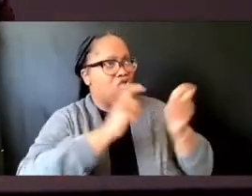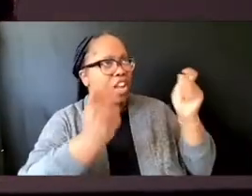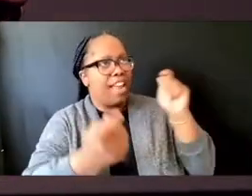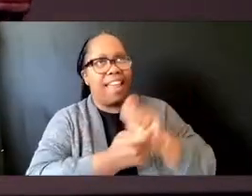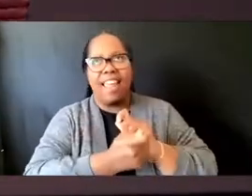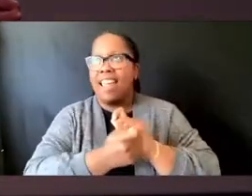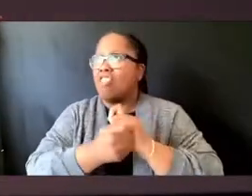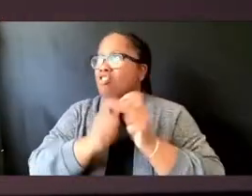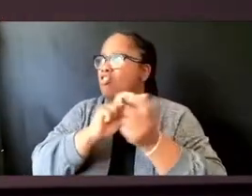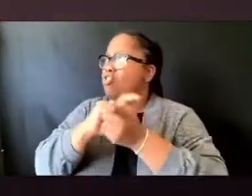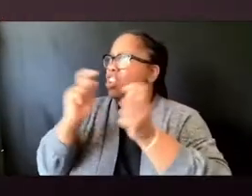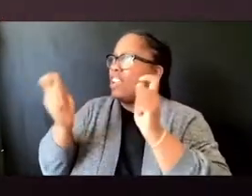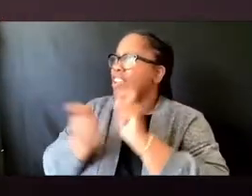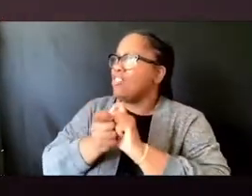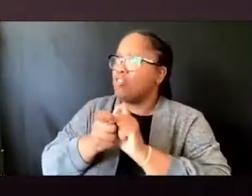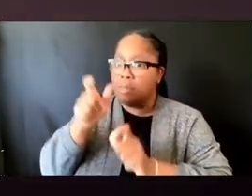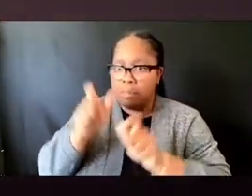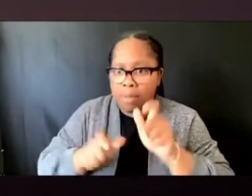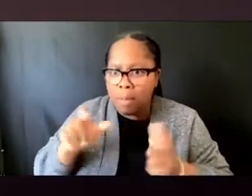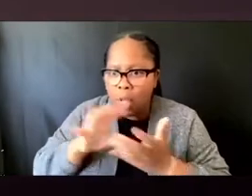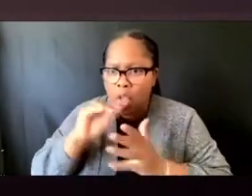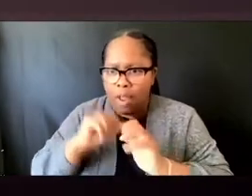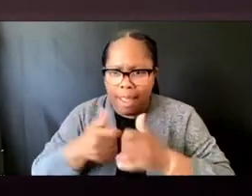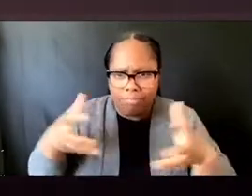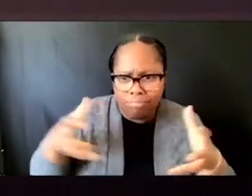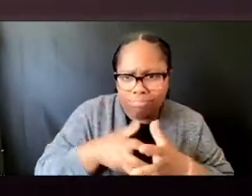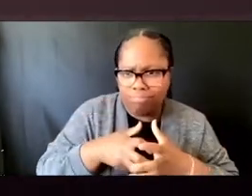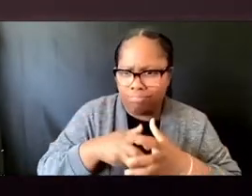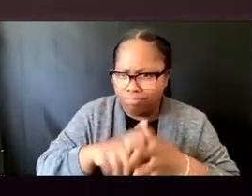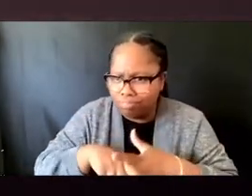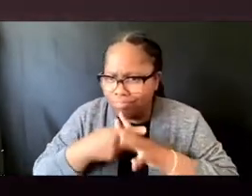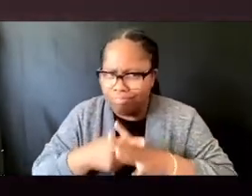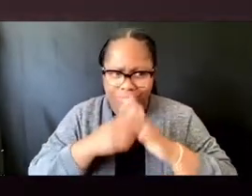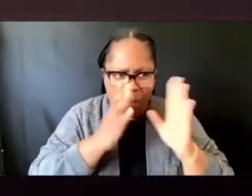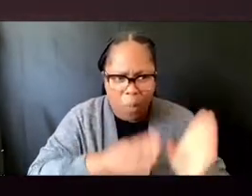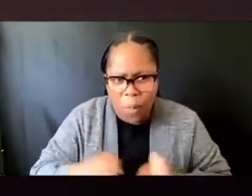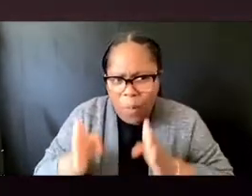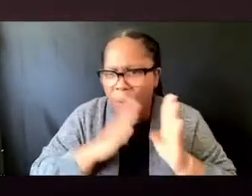And the people learned to mobilize, activate, organize,